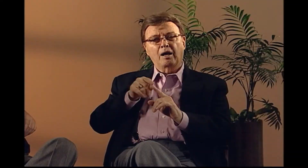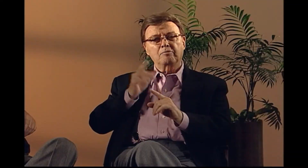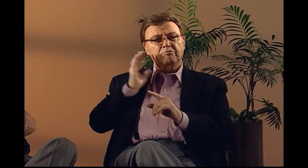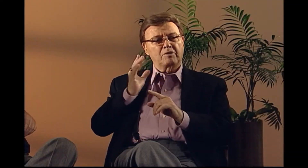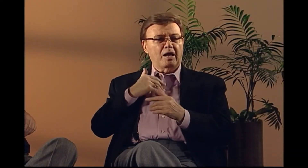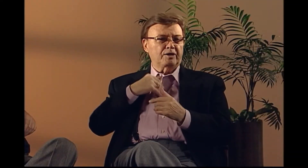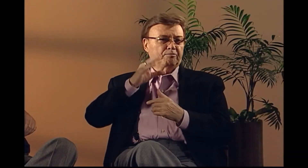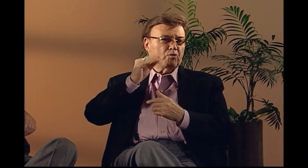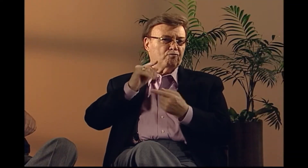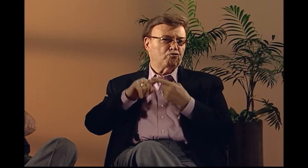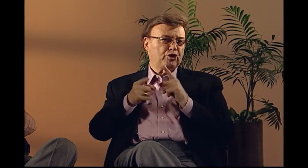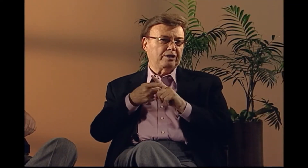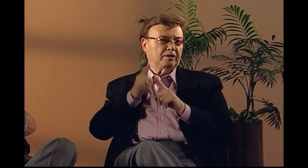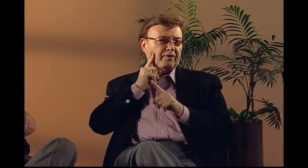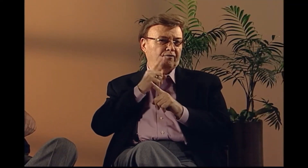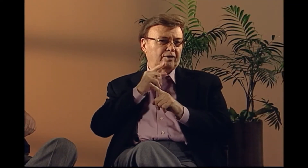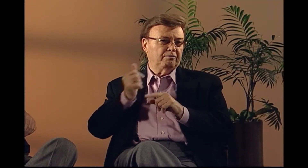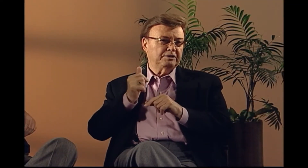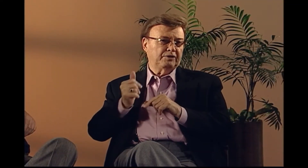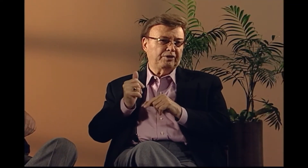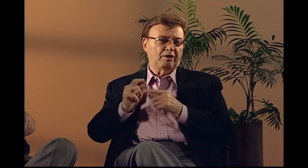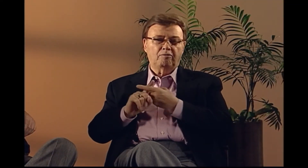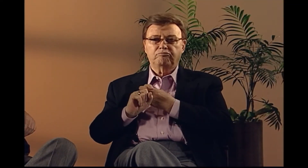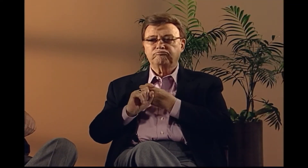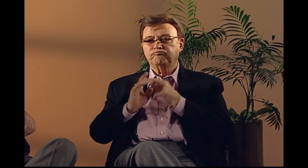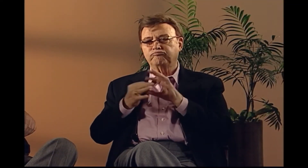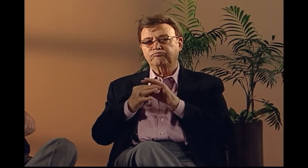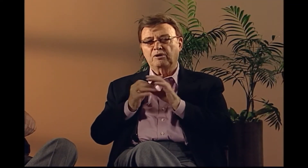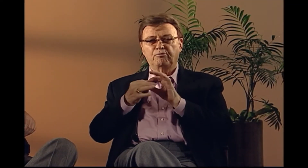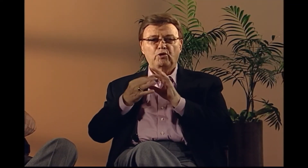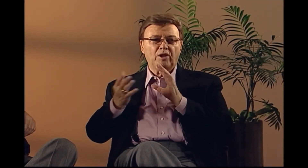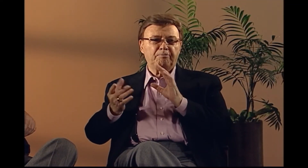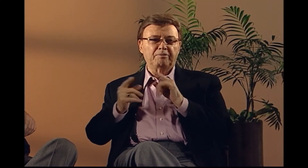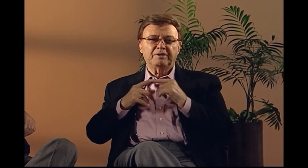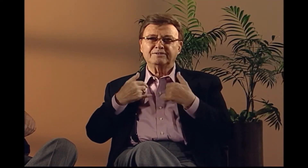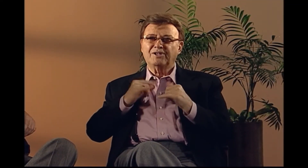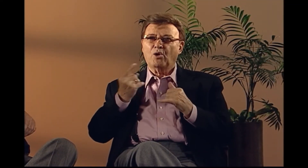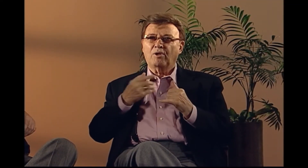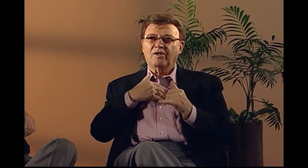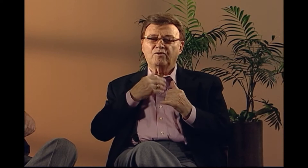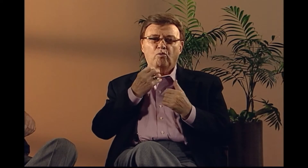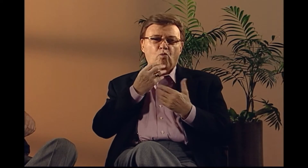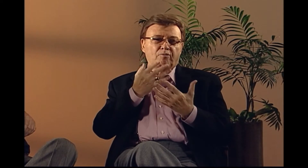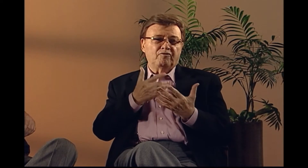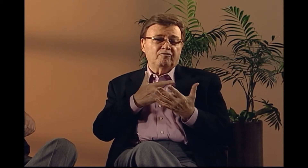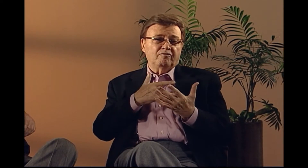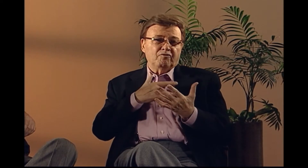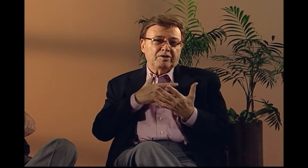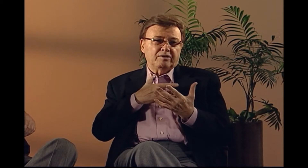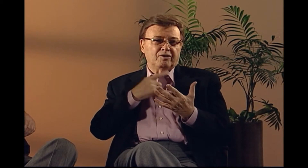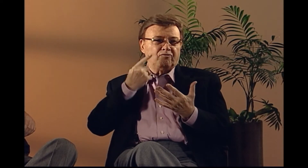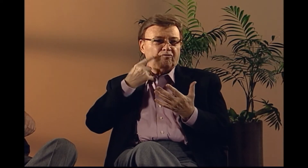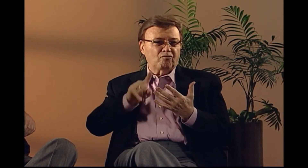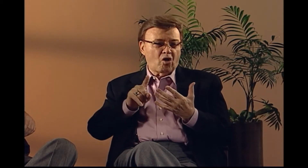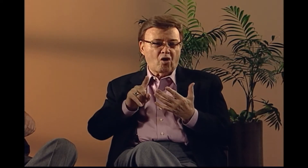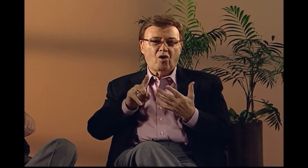This hearing character typically would -- this person would have a previous deaf boyfriend herself, and they broke up.